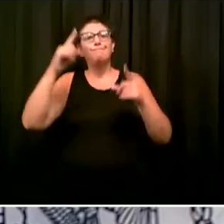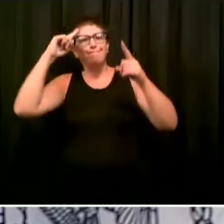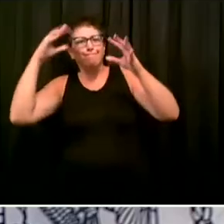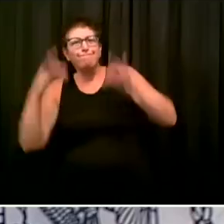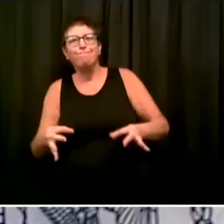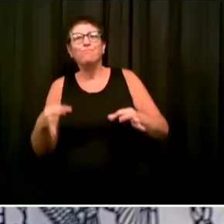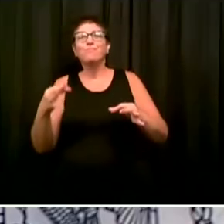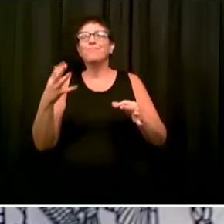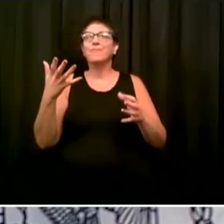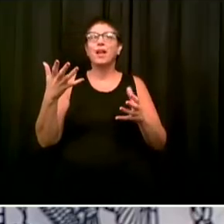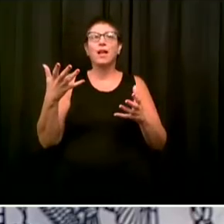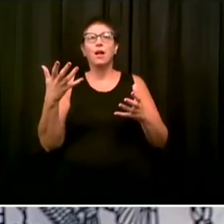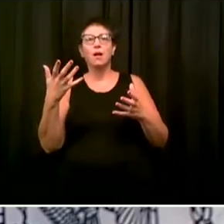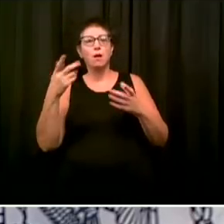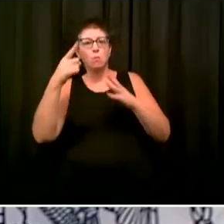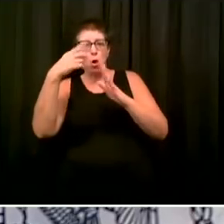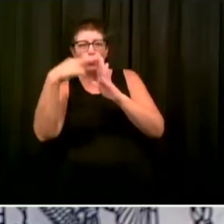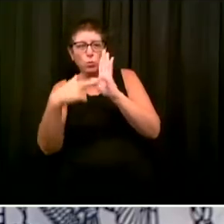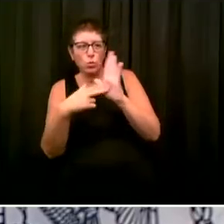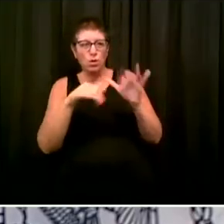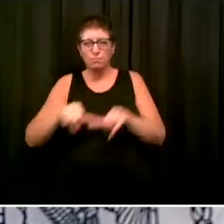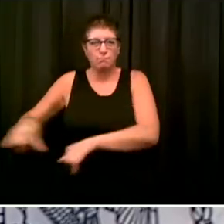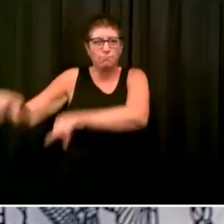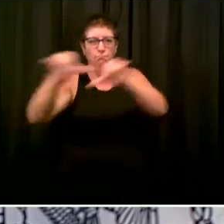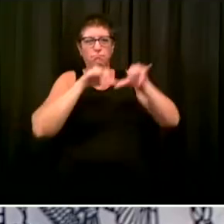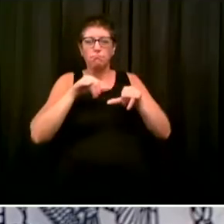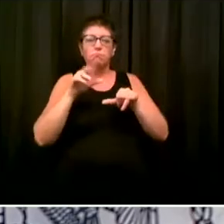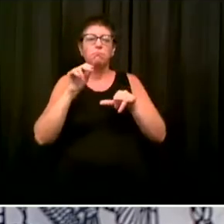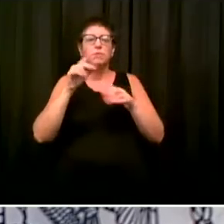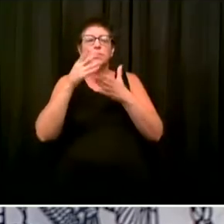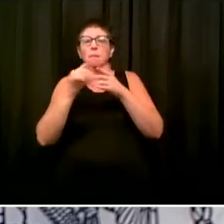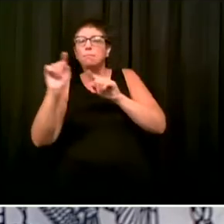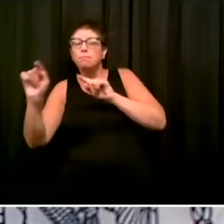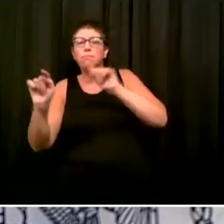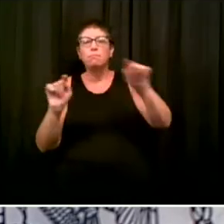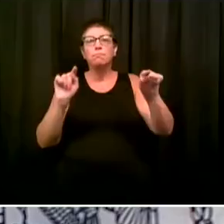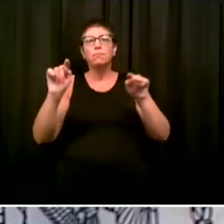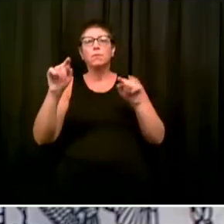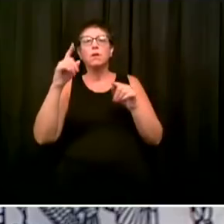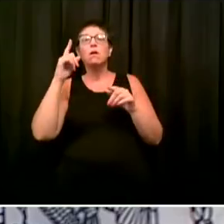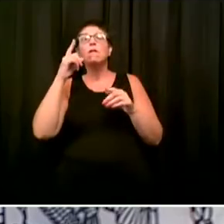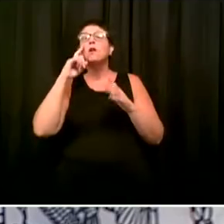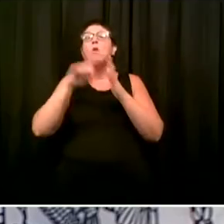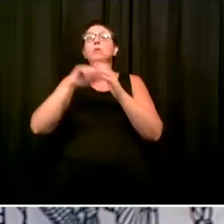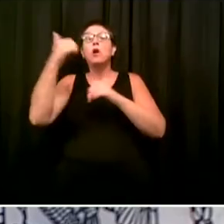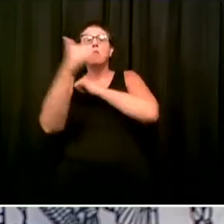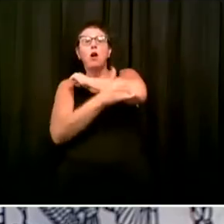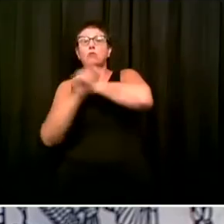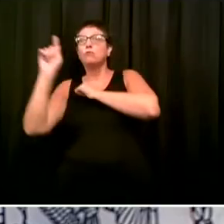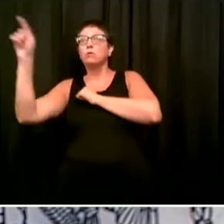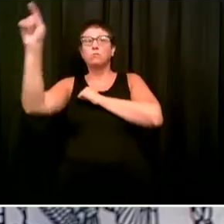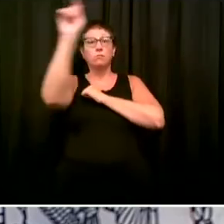NOW. WE HAVEN'T BEEN ABLE TO SET A STANDARD BECAUSE